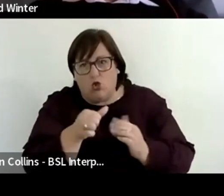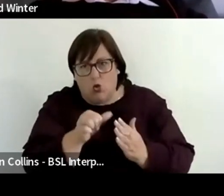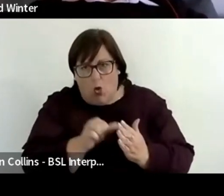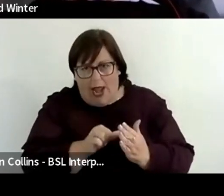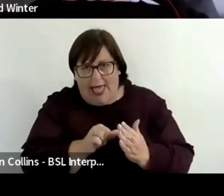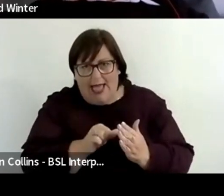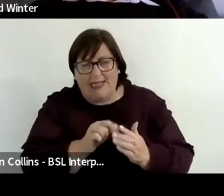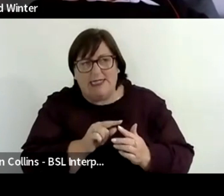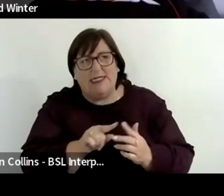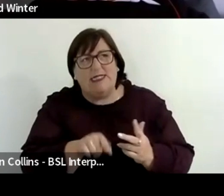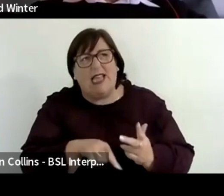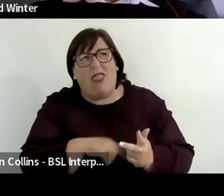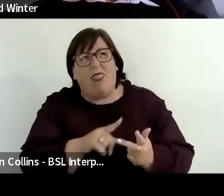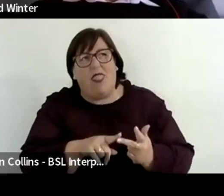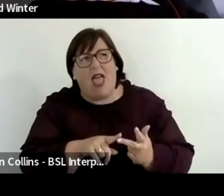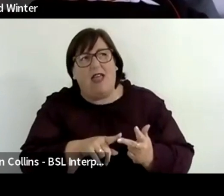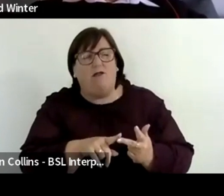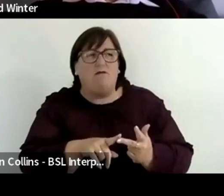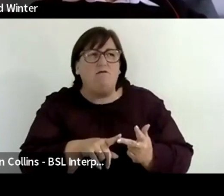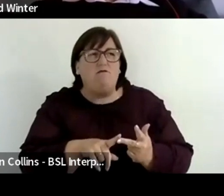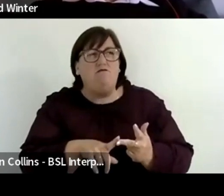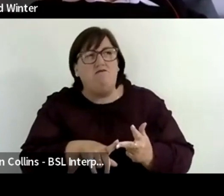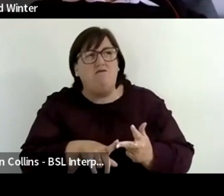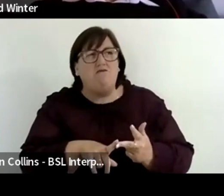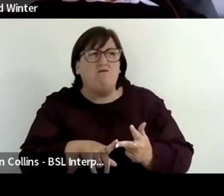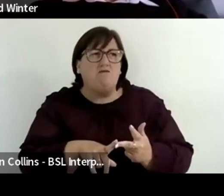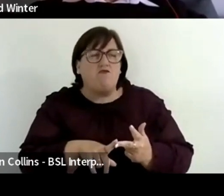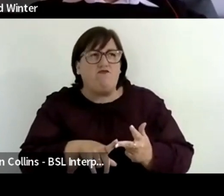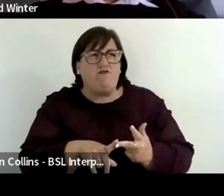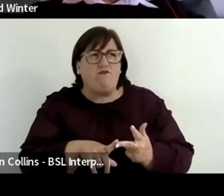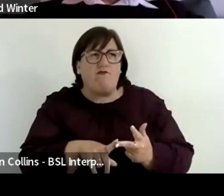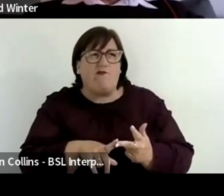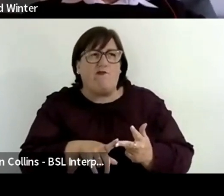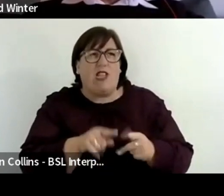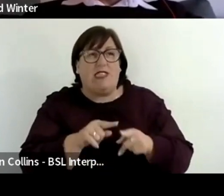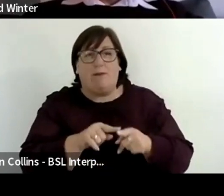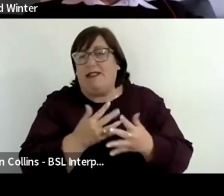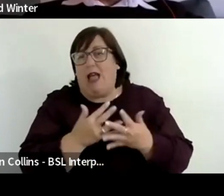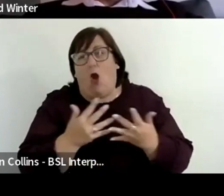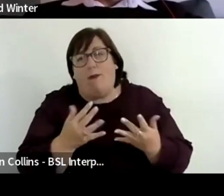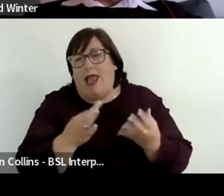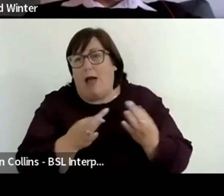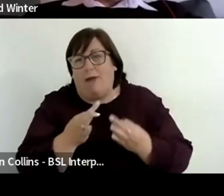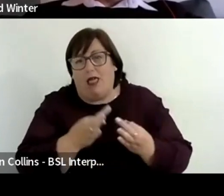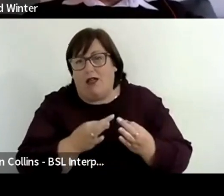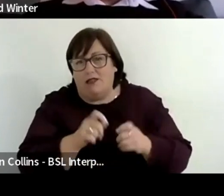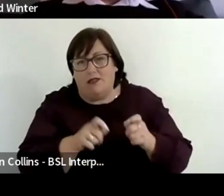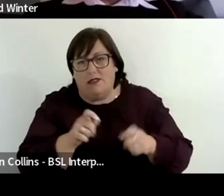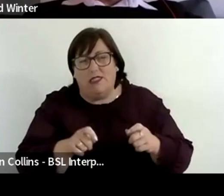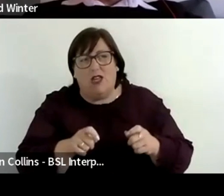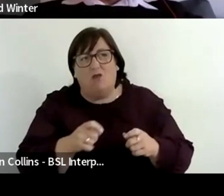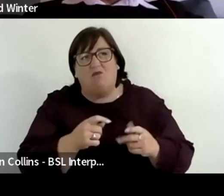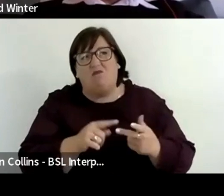Then there will probably be depending on applicants one-to-three weeks to set up interviews.